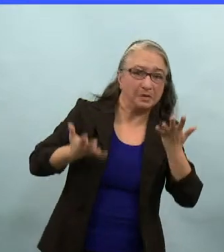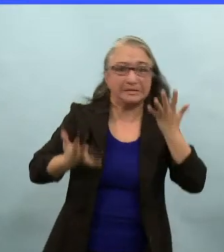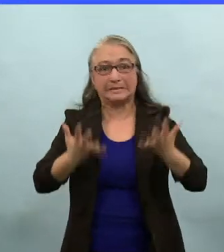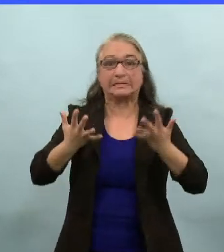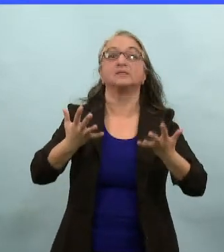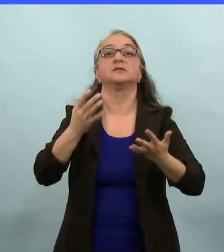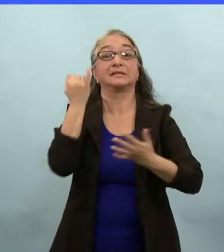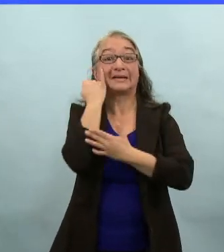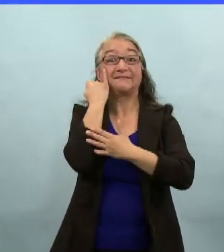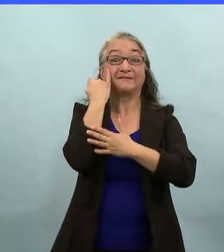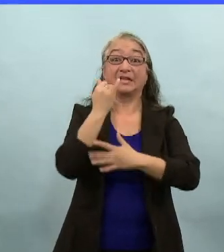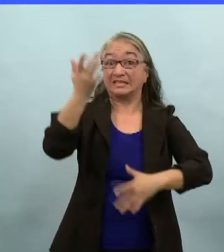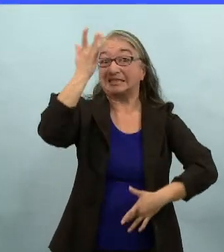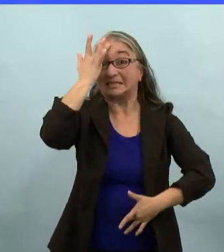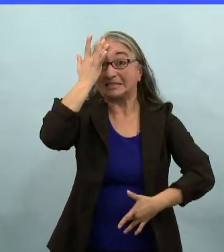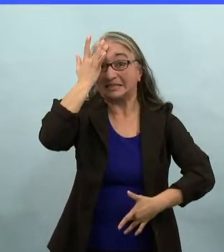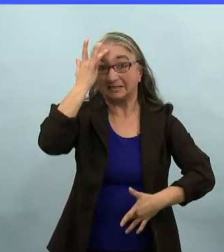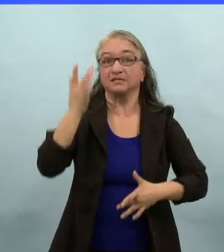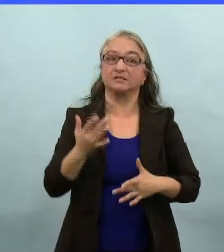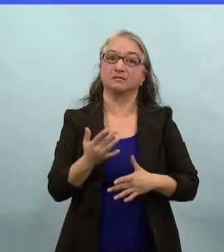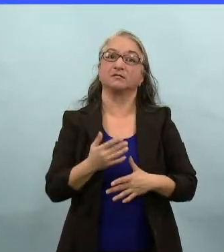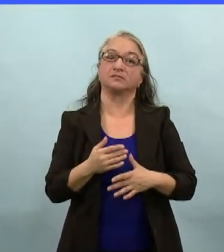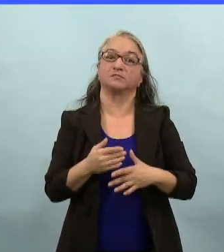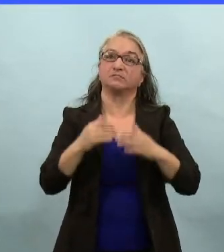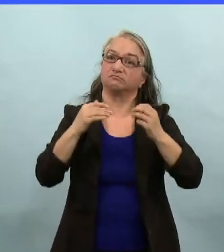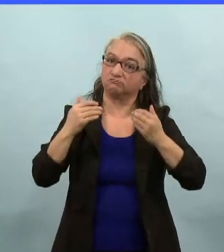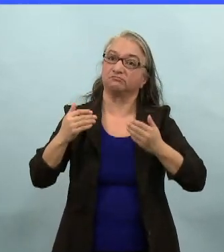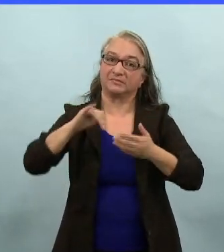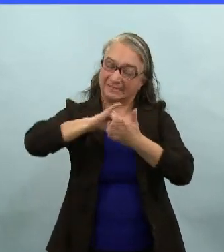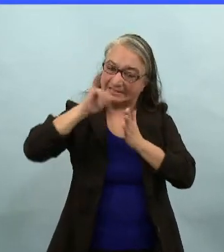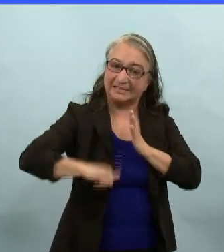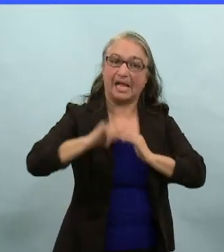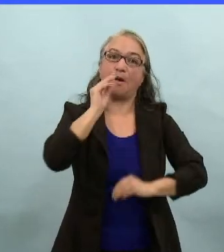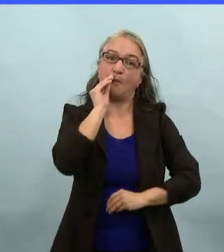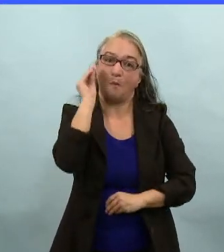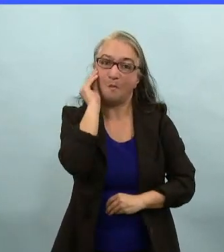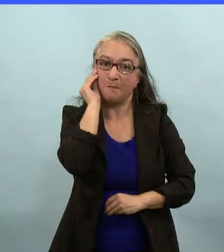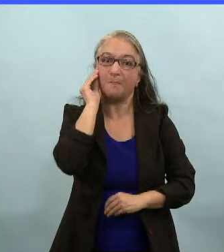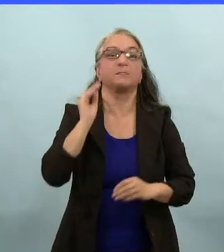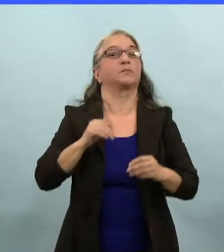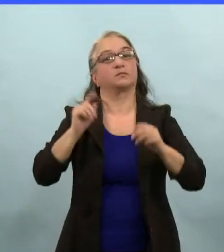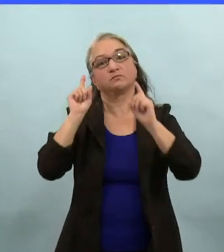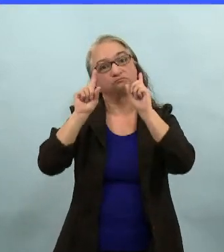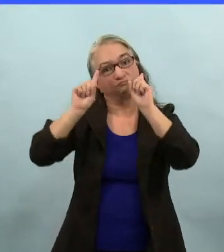self-isolate and get tested two new testing sites in winnipeg were announced today that will further